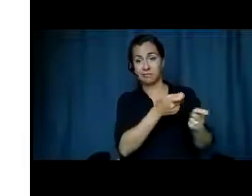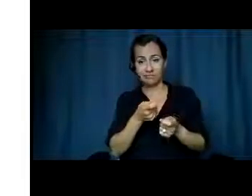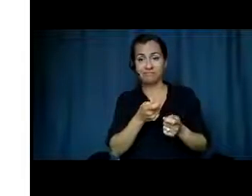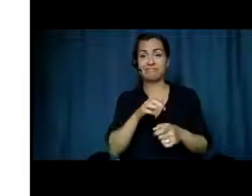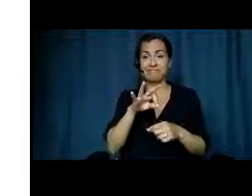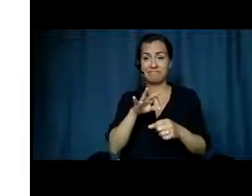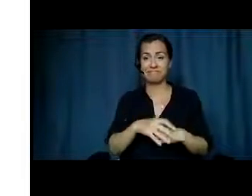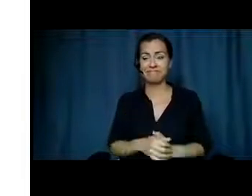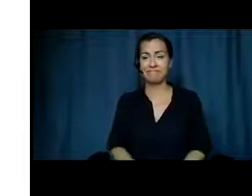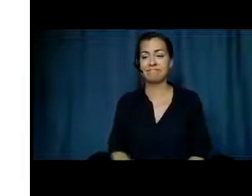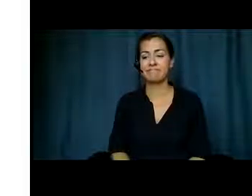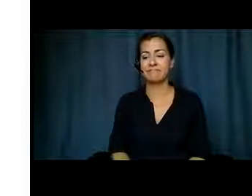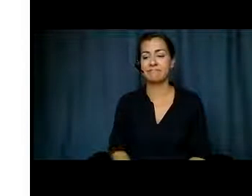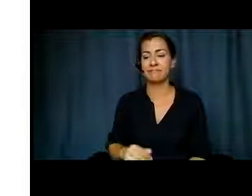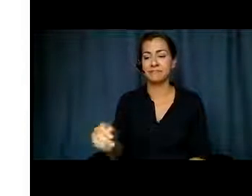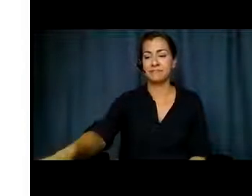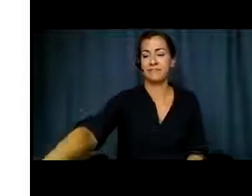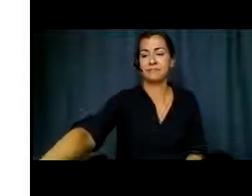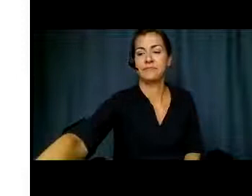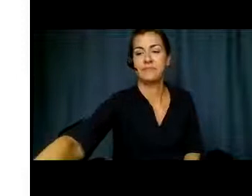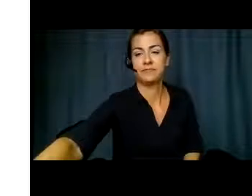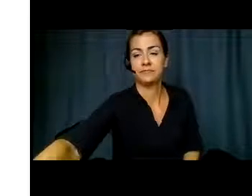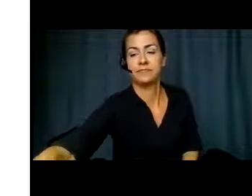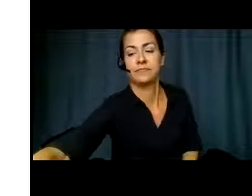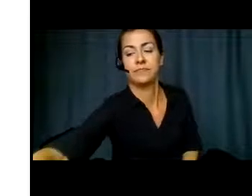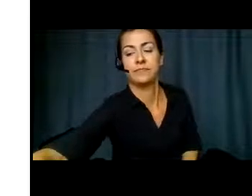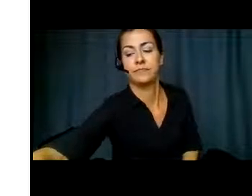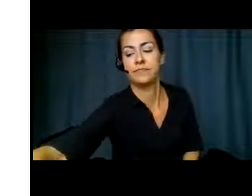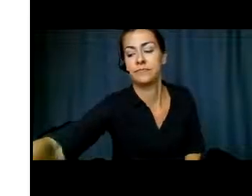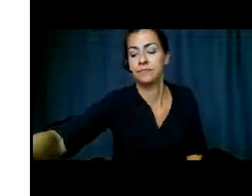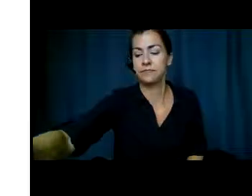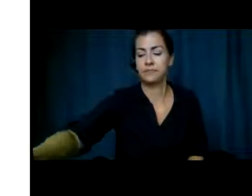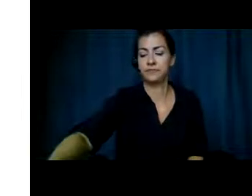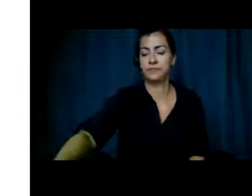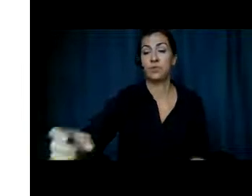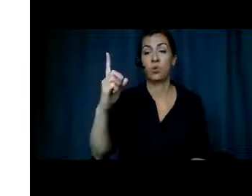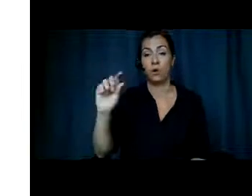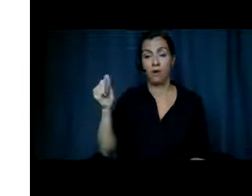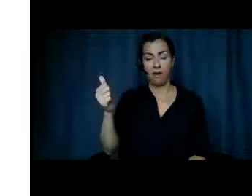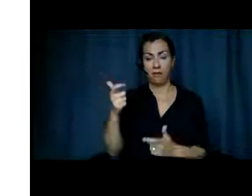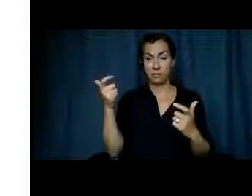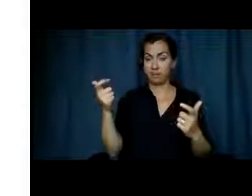paying for postage. We've been working on getting physical access to drop sites.